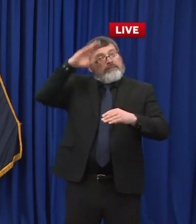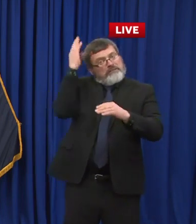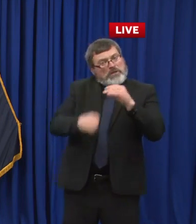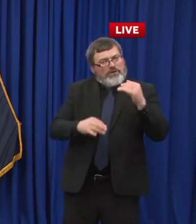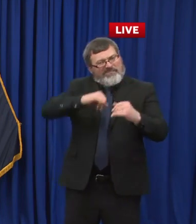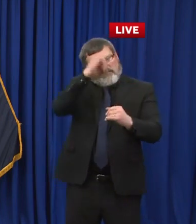PLACE.